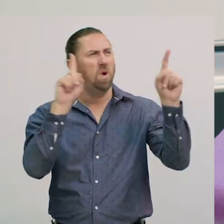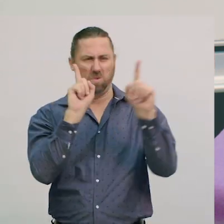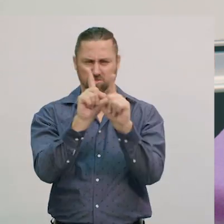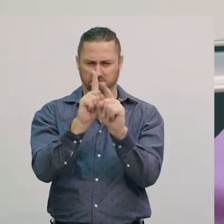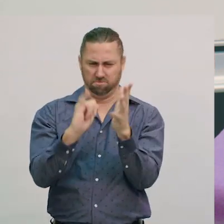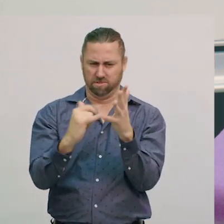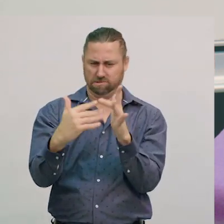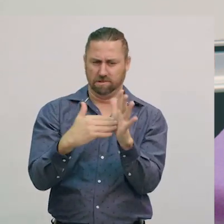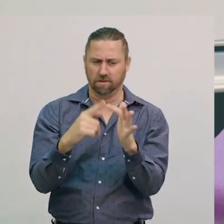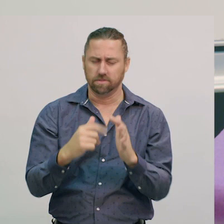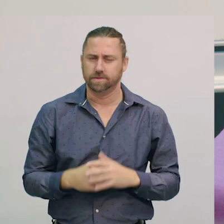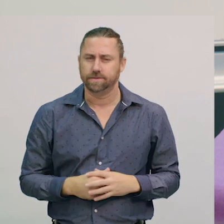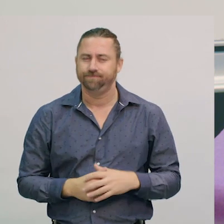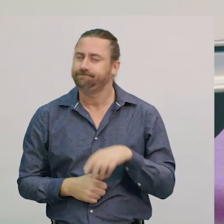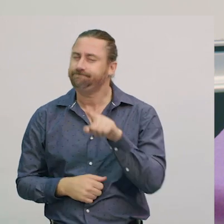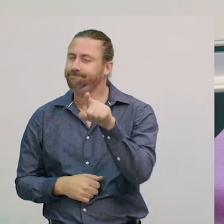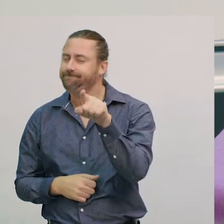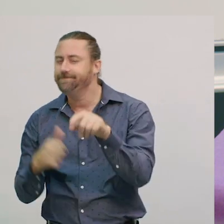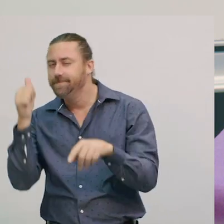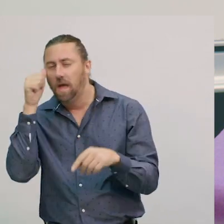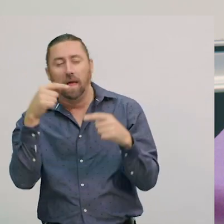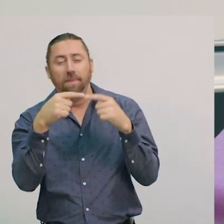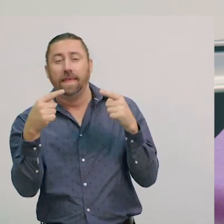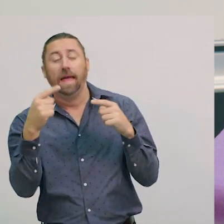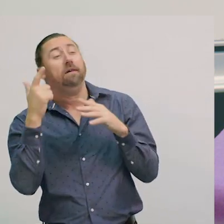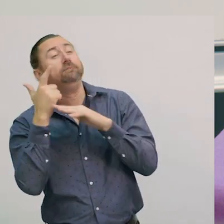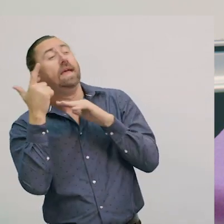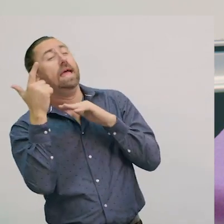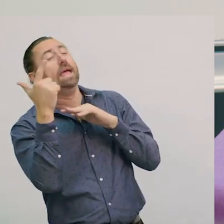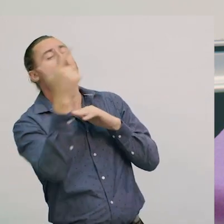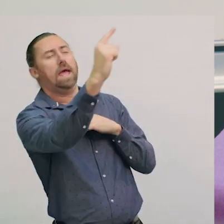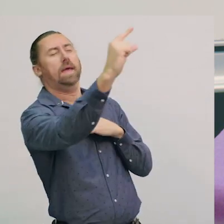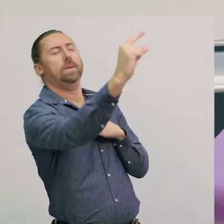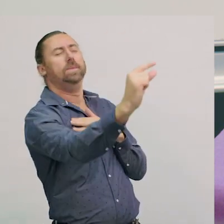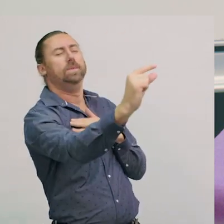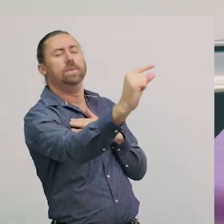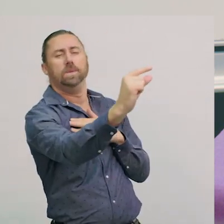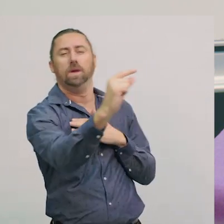We know that objects that are far away appear smaller than objects that are close to us.